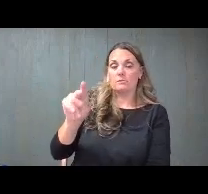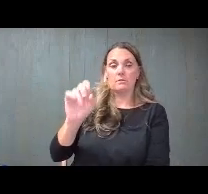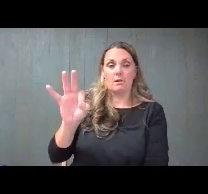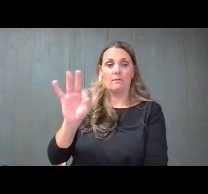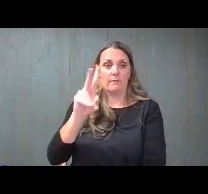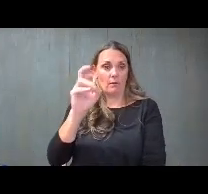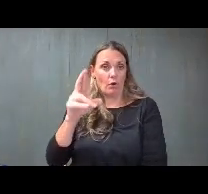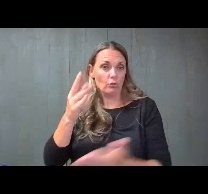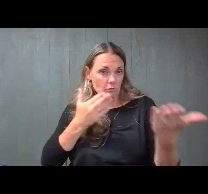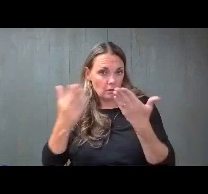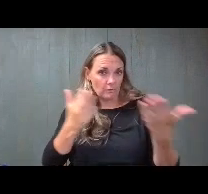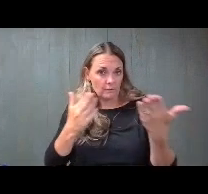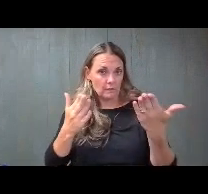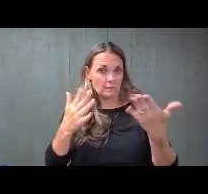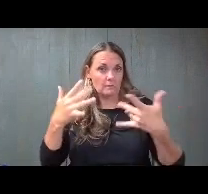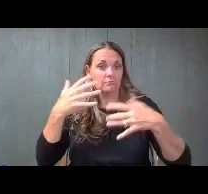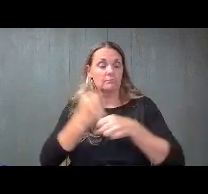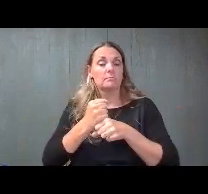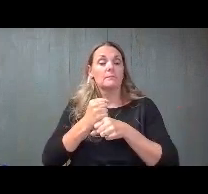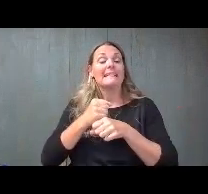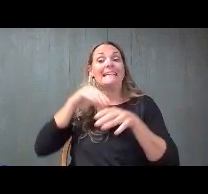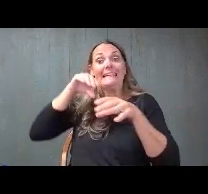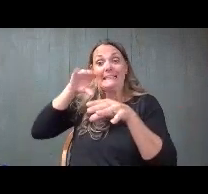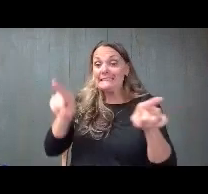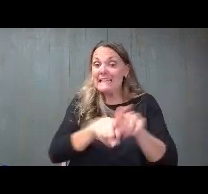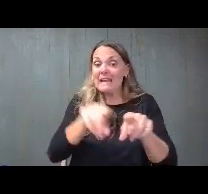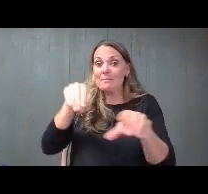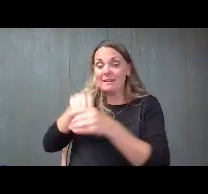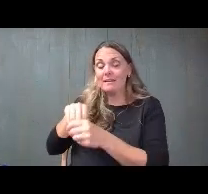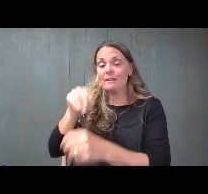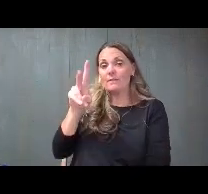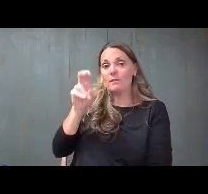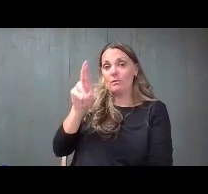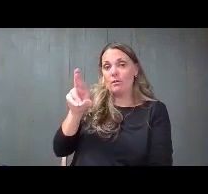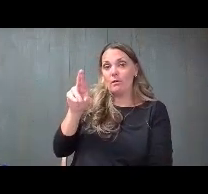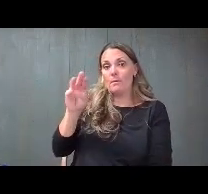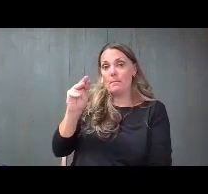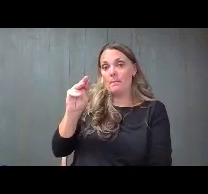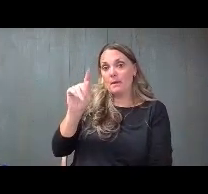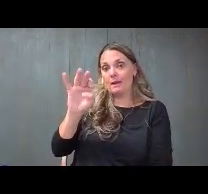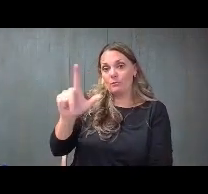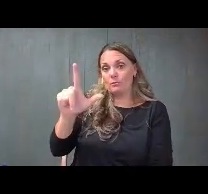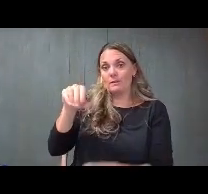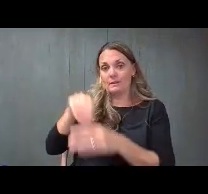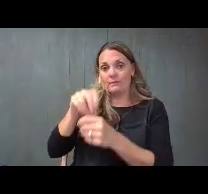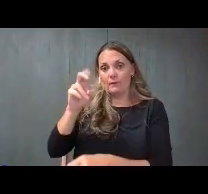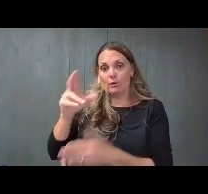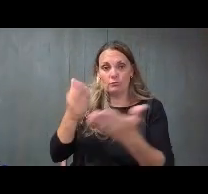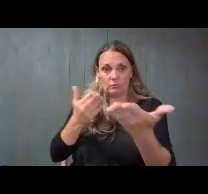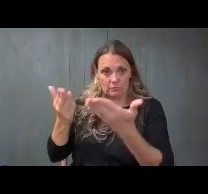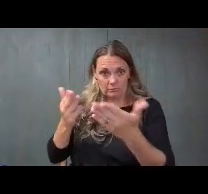as outlined in the VR Manual of Employment Services. Allowable